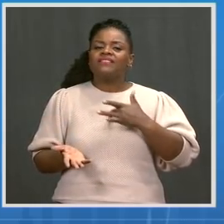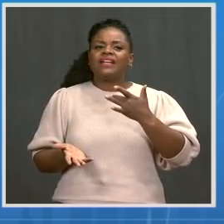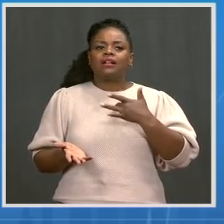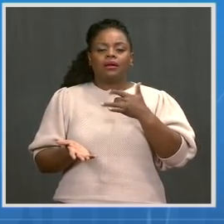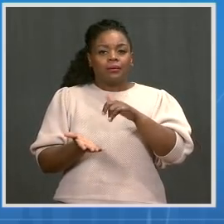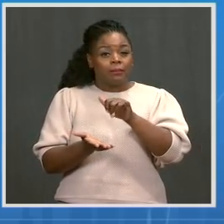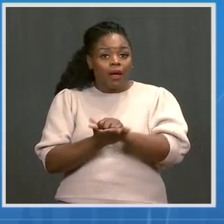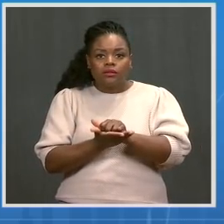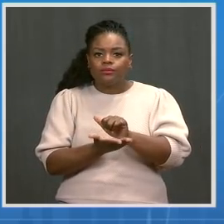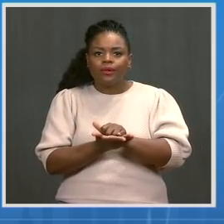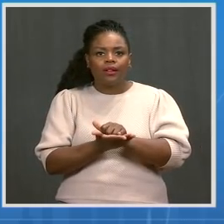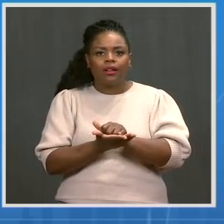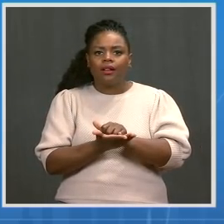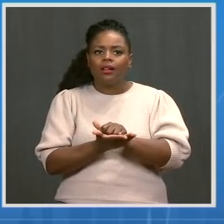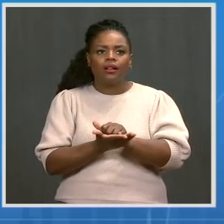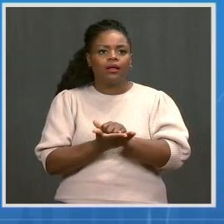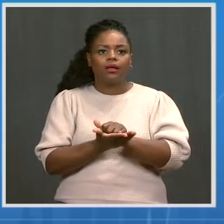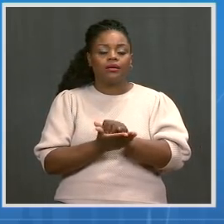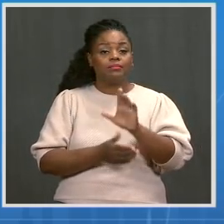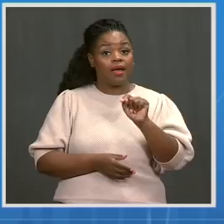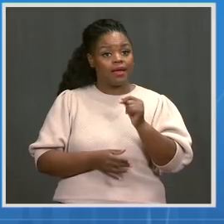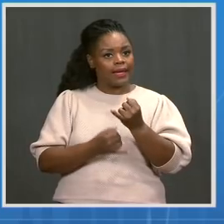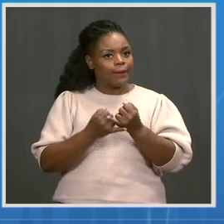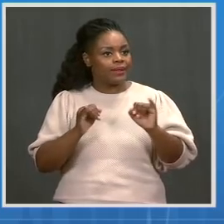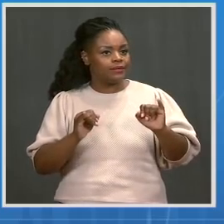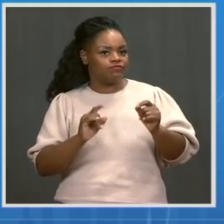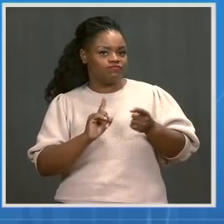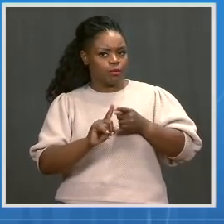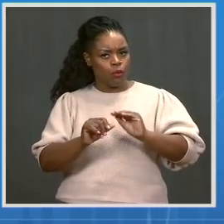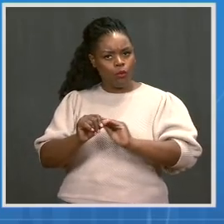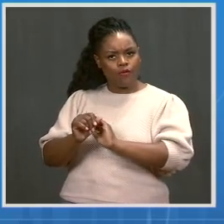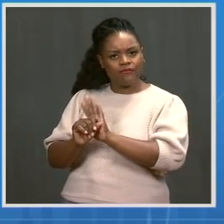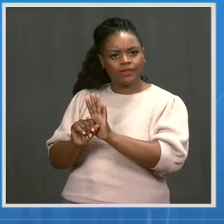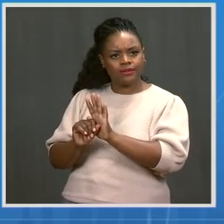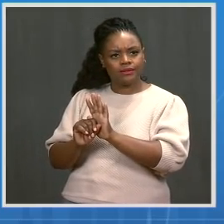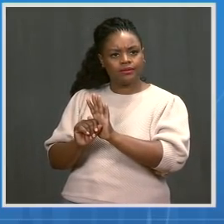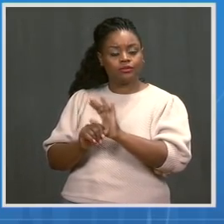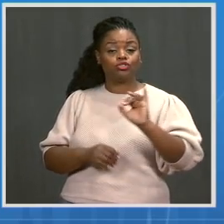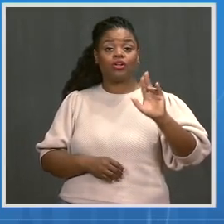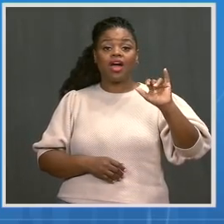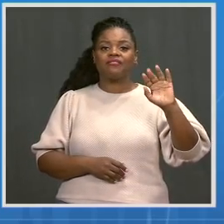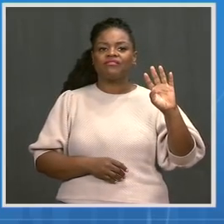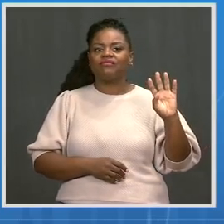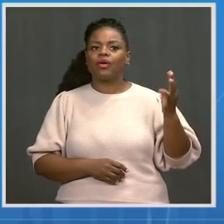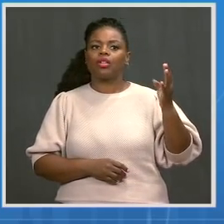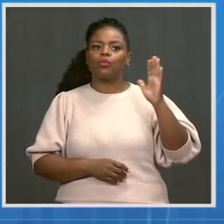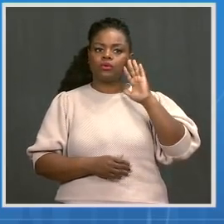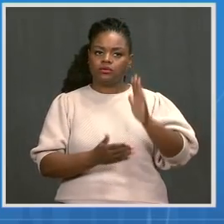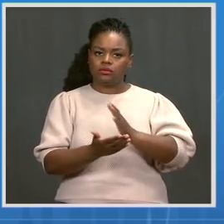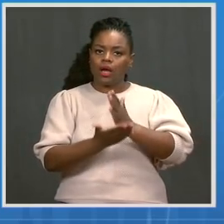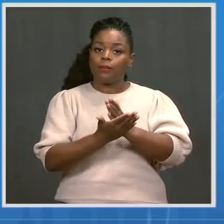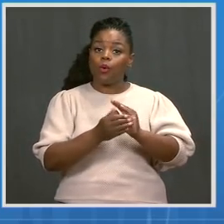independence from COVID-19 by July 4th. The President was clear about what achieving this